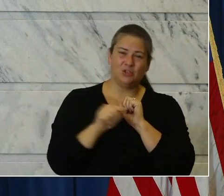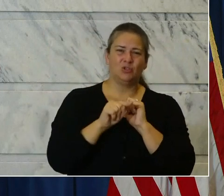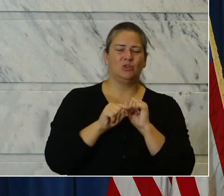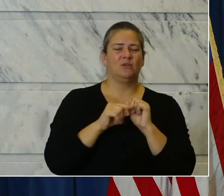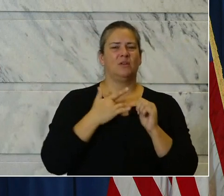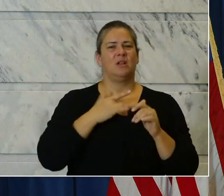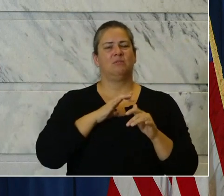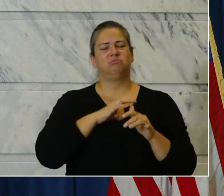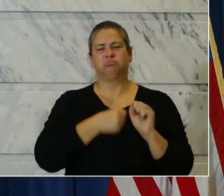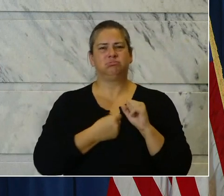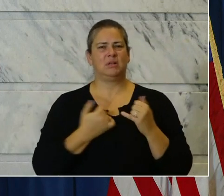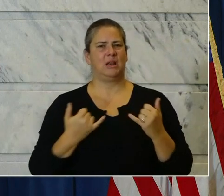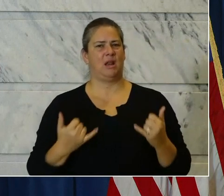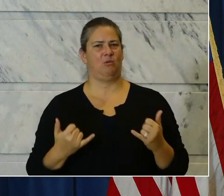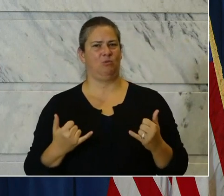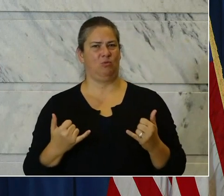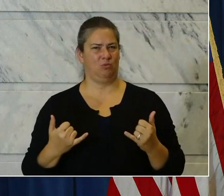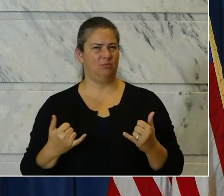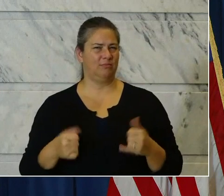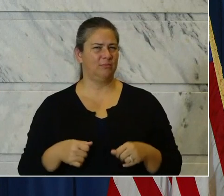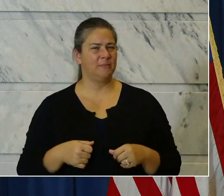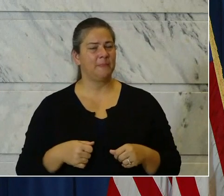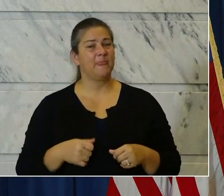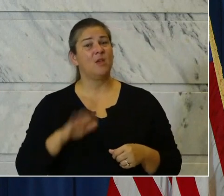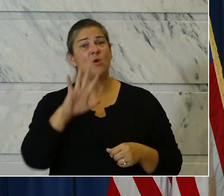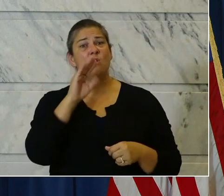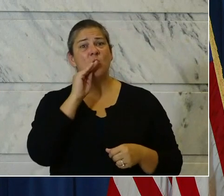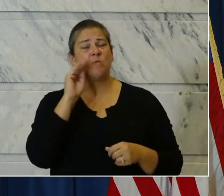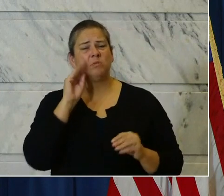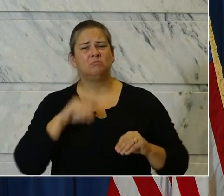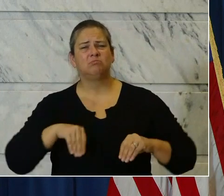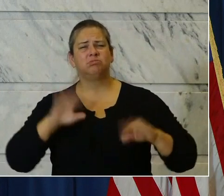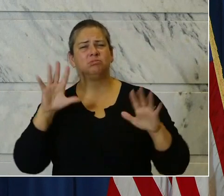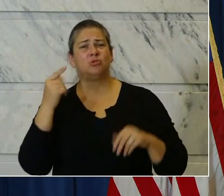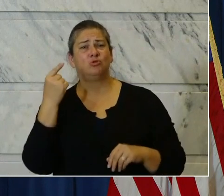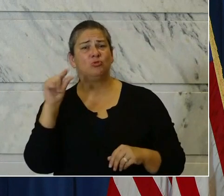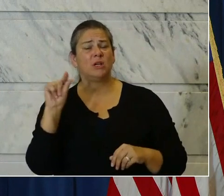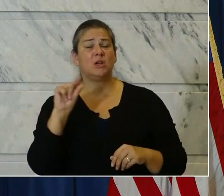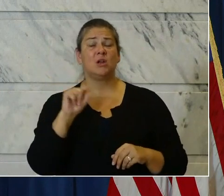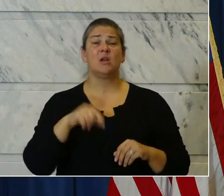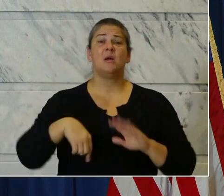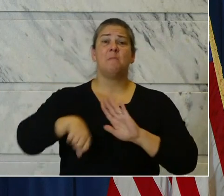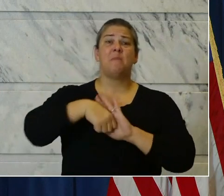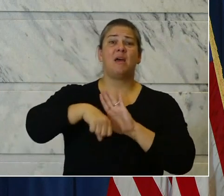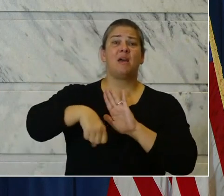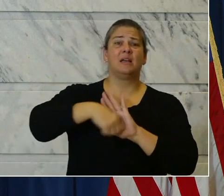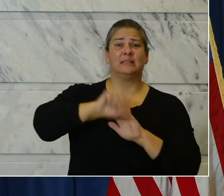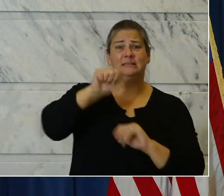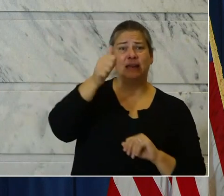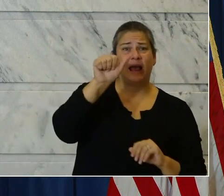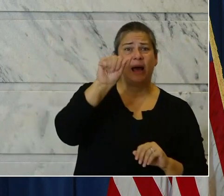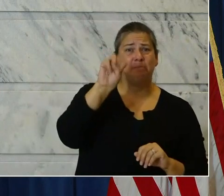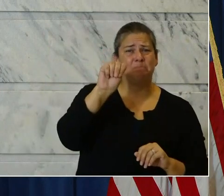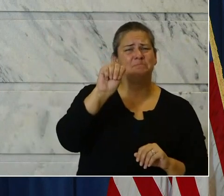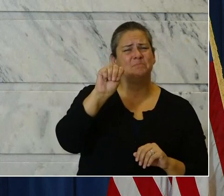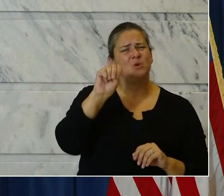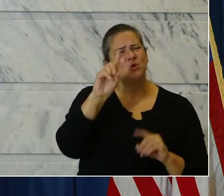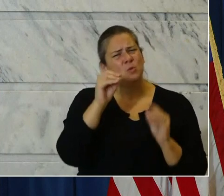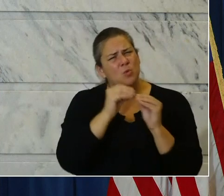GOING TO BE STRUGGLING OR HAVE BEEN STRUGGLING BEFORE TODAY. THIS LATTER HOMES UP GREEN